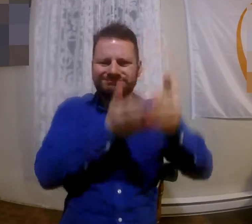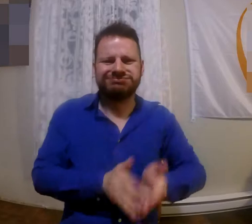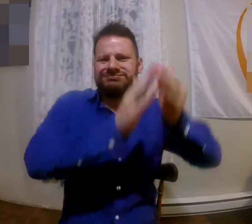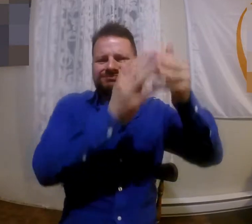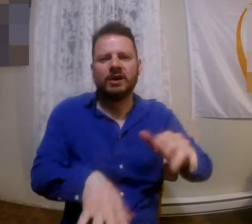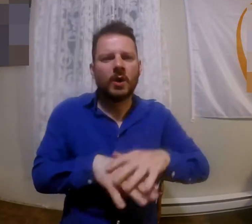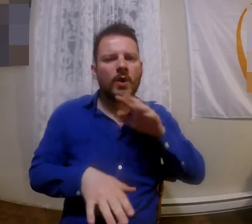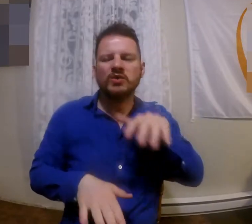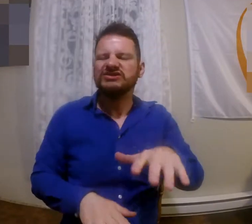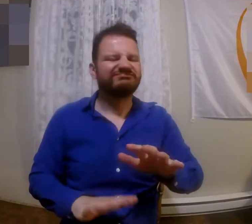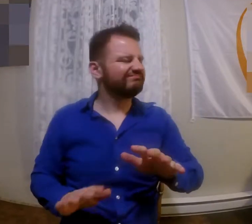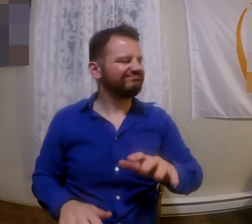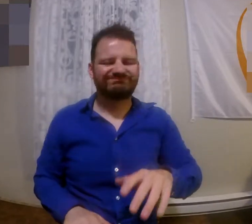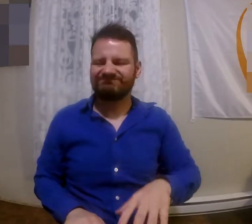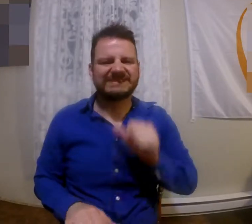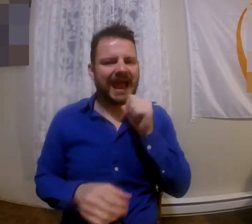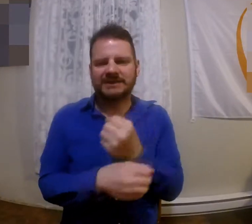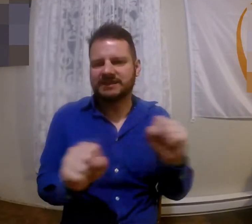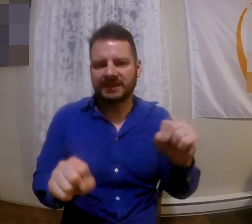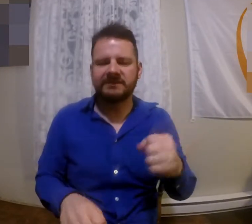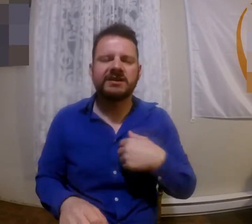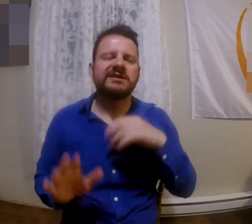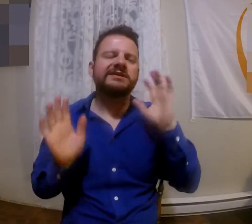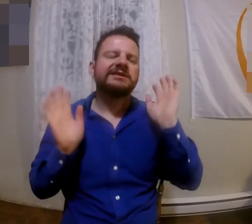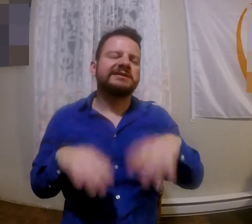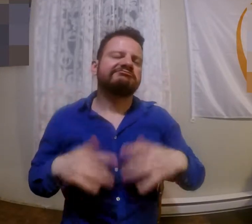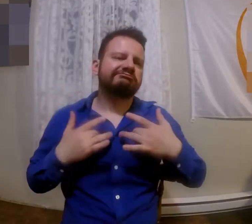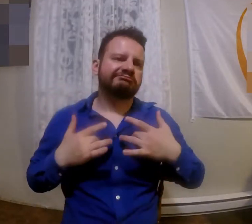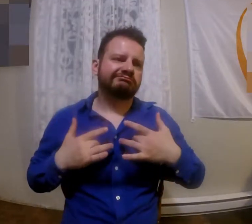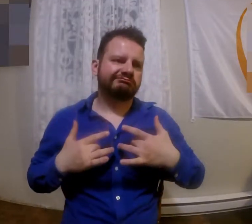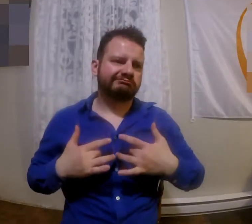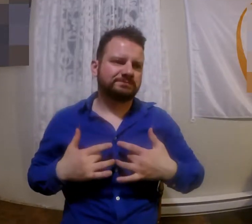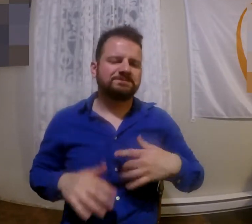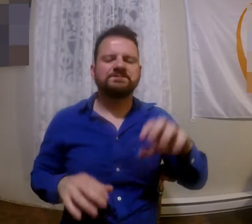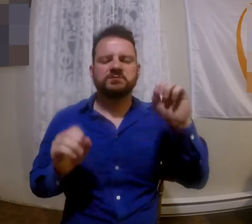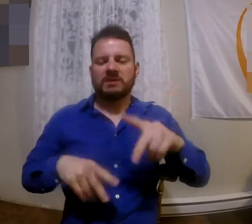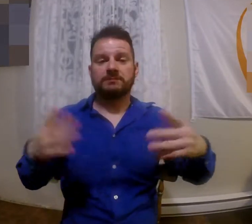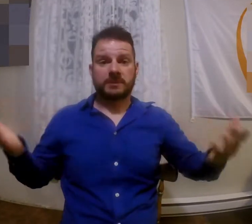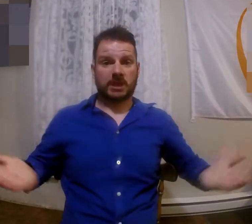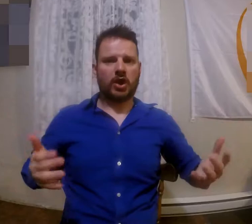It would rock the boat so hard and that's not safe. Another disappointment.